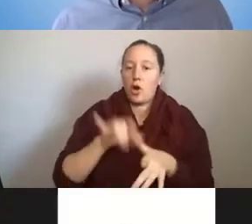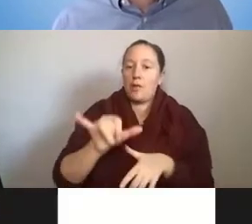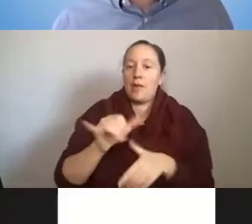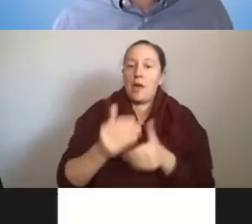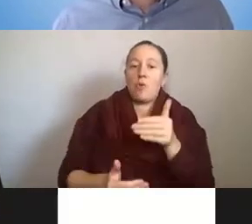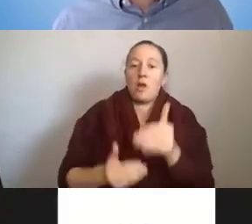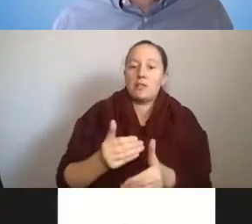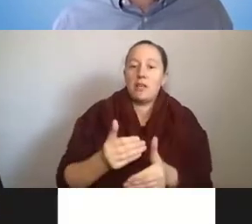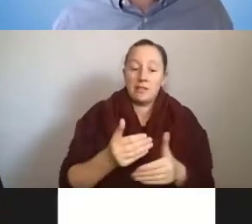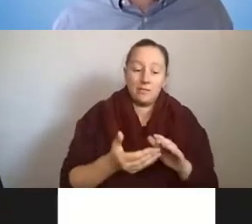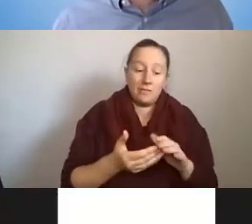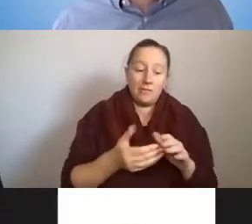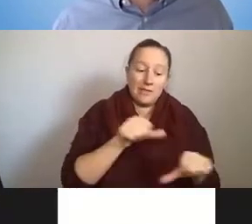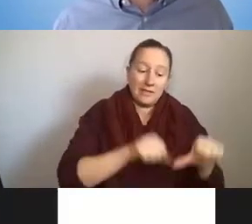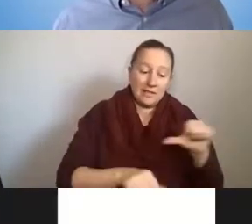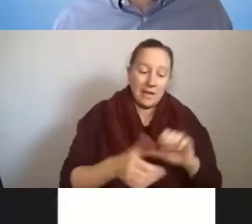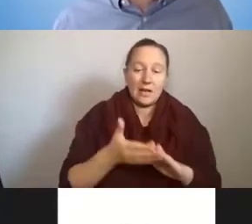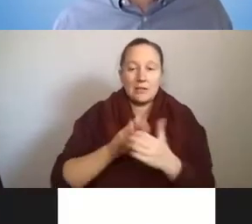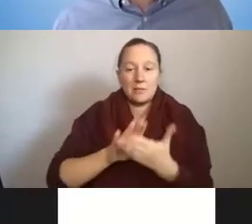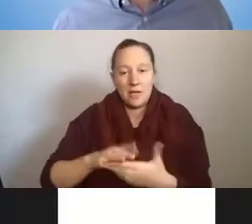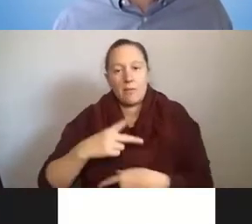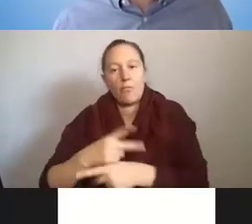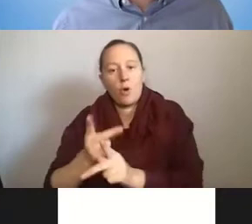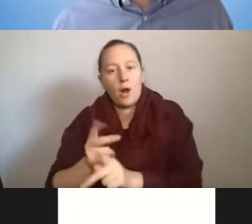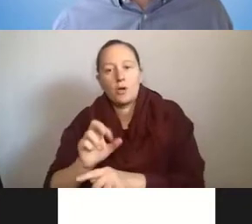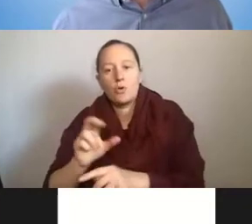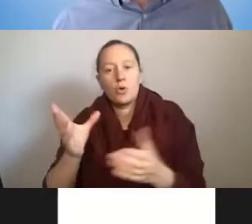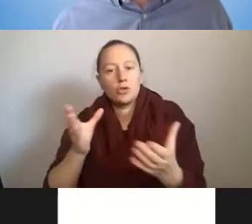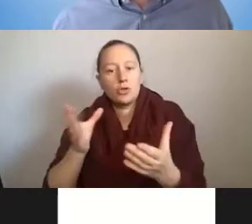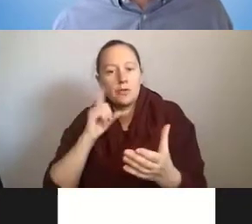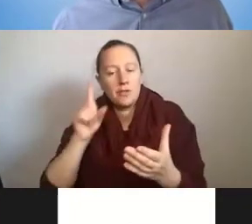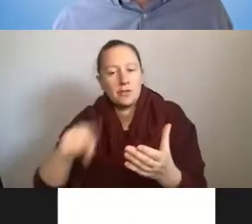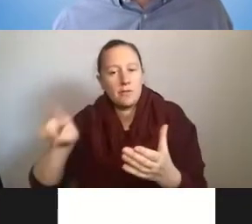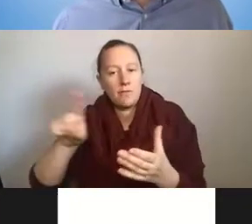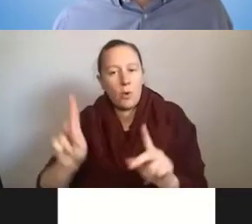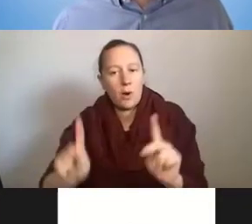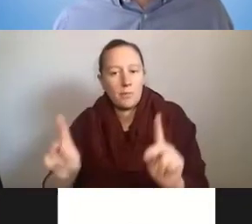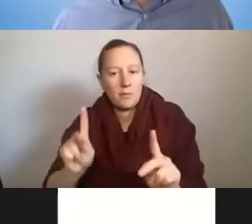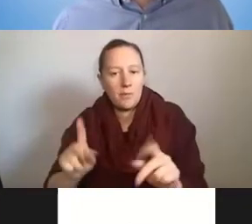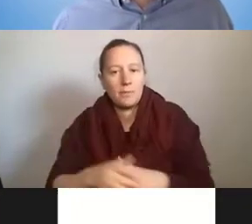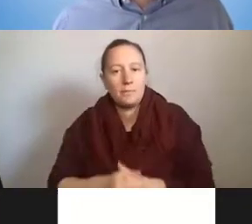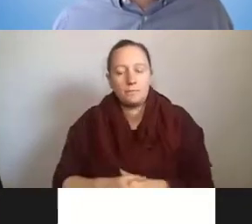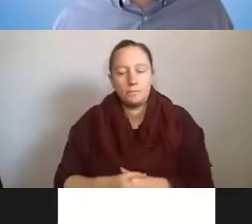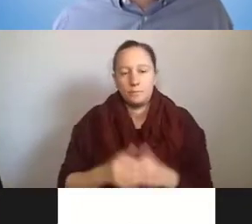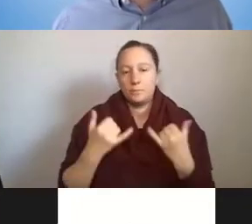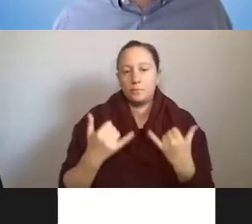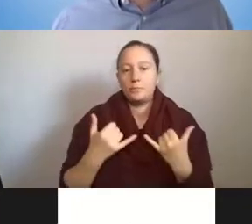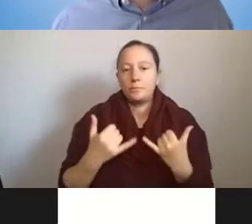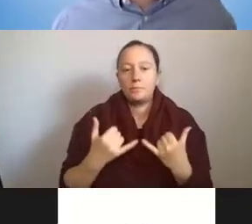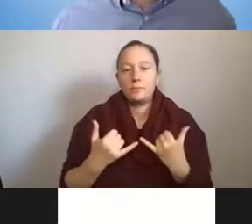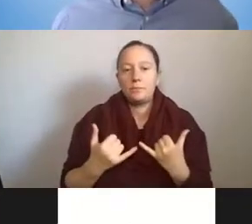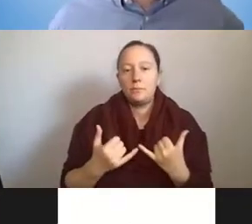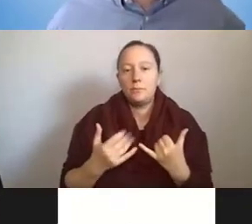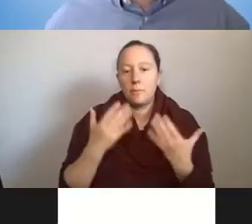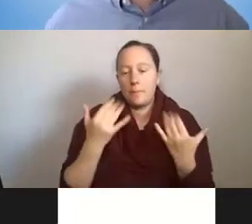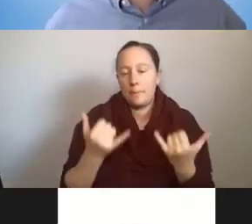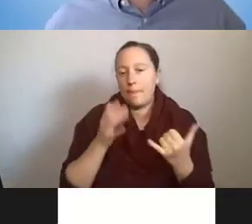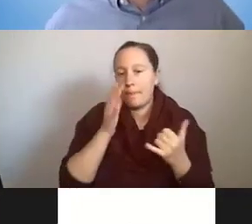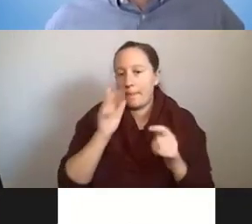into a product or service that can help you. So let's just jump right into it, and I'll hand it over to Ashim,